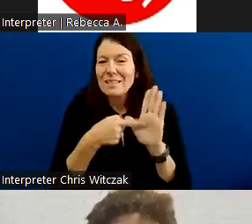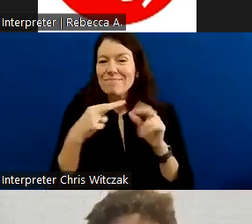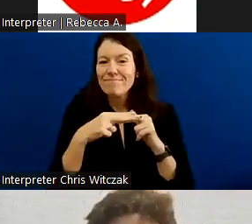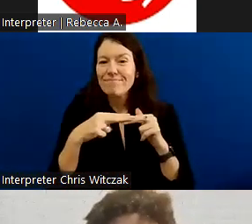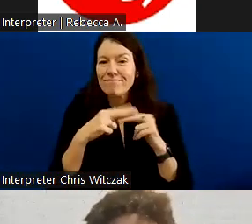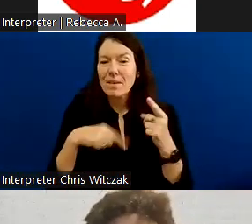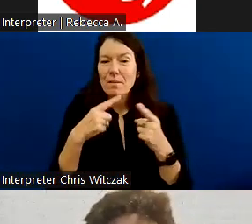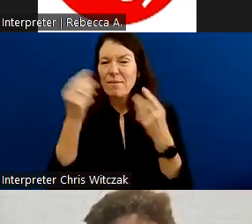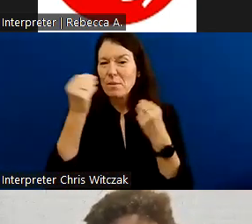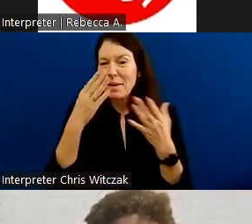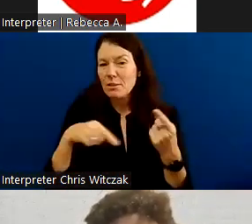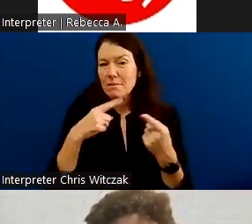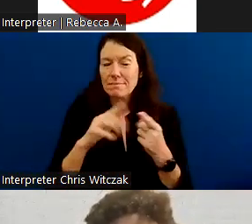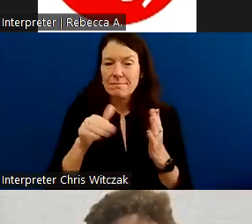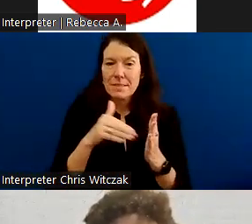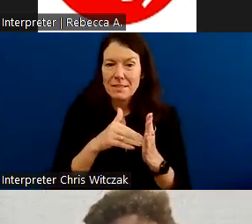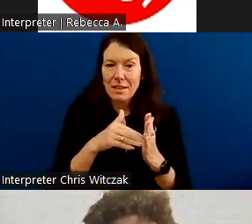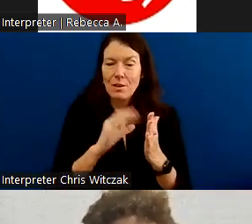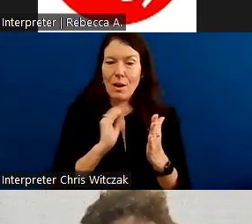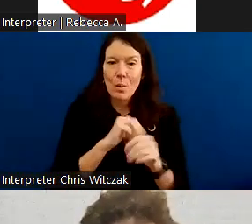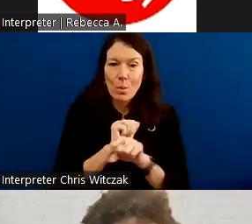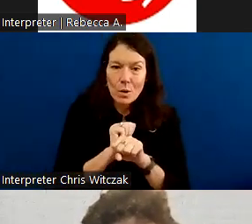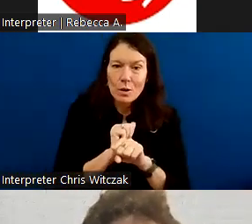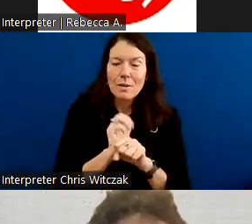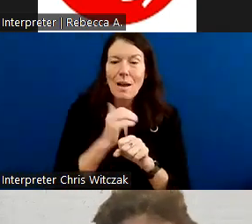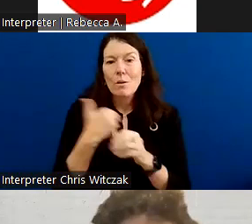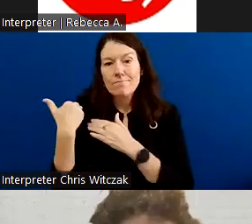center and the work that we do